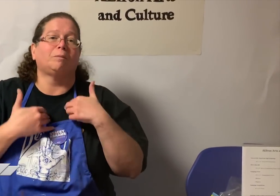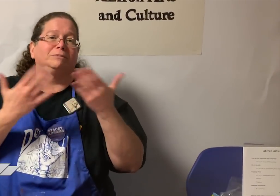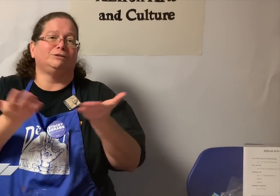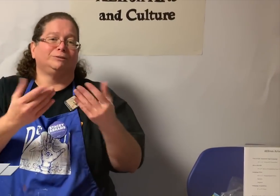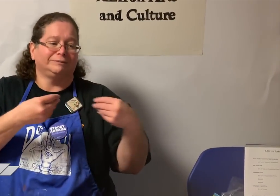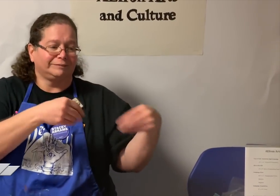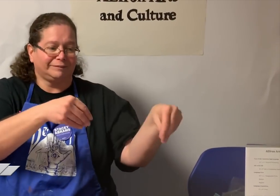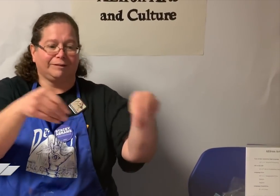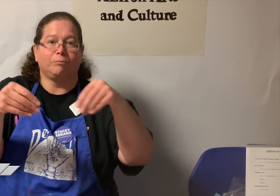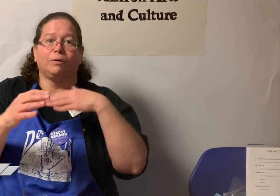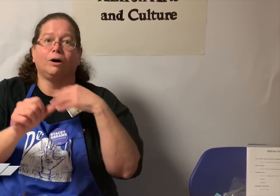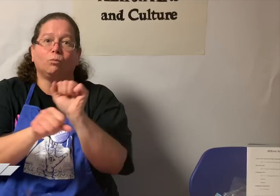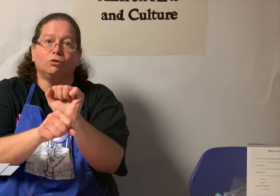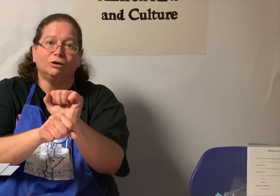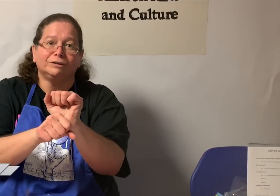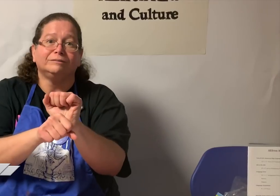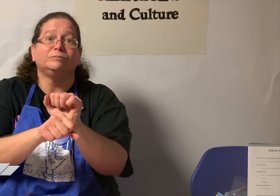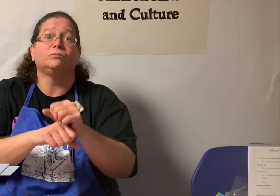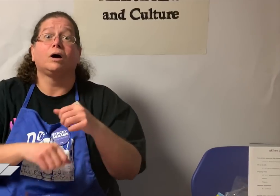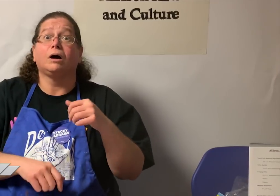I'm here to sell my work.